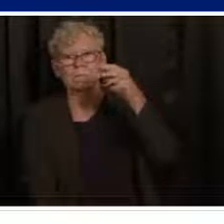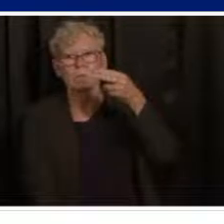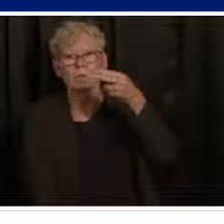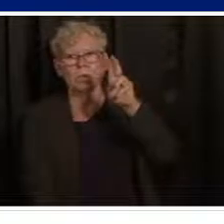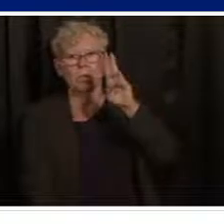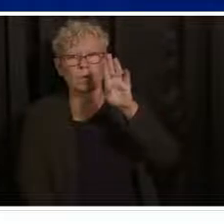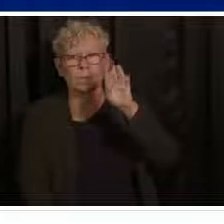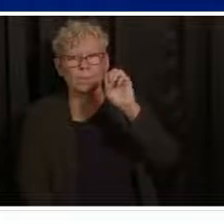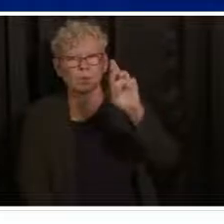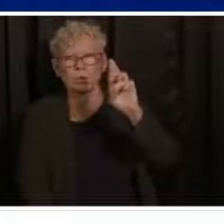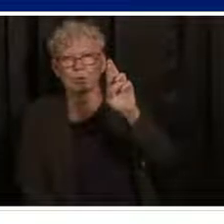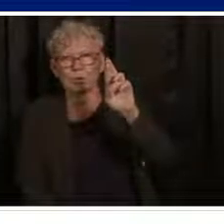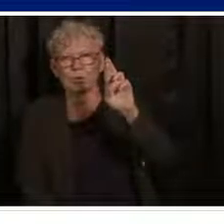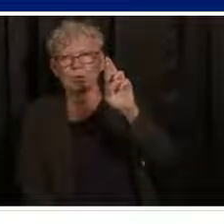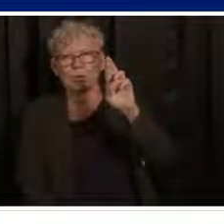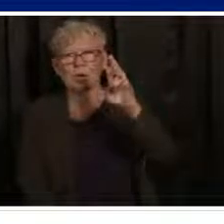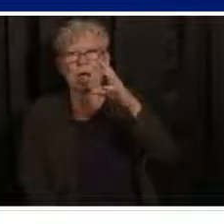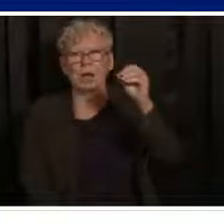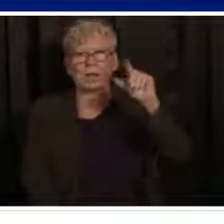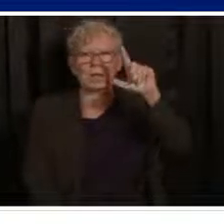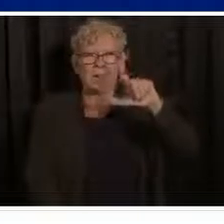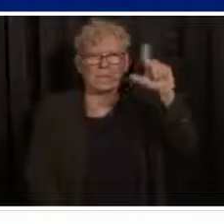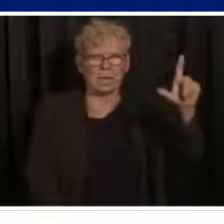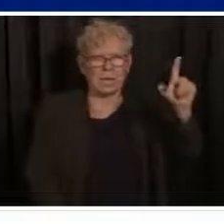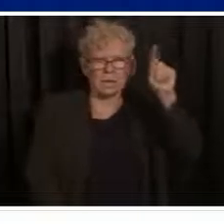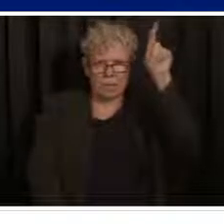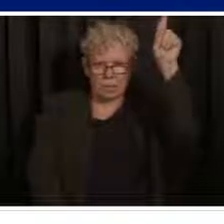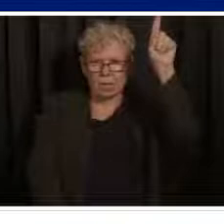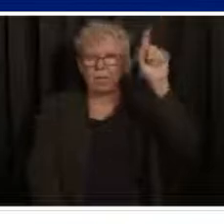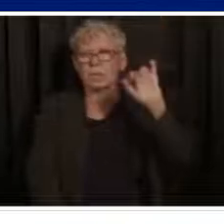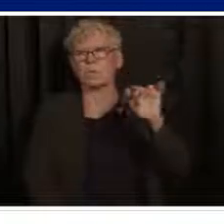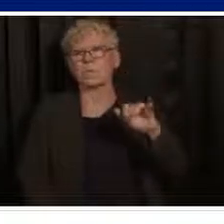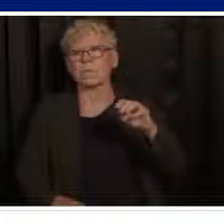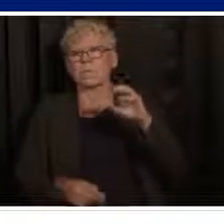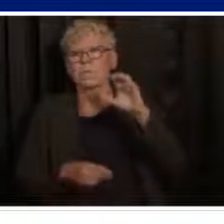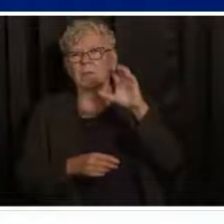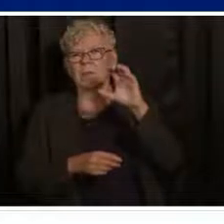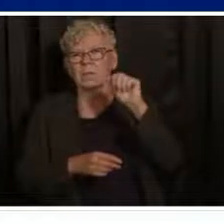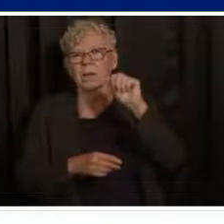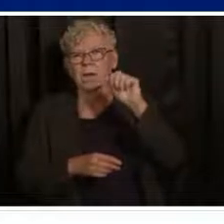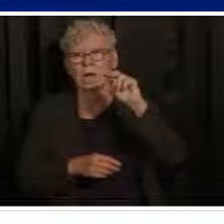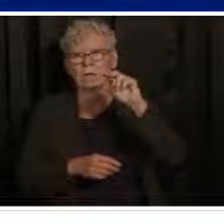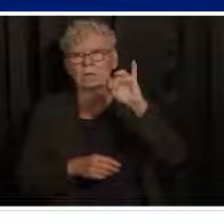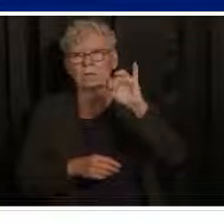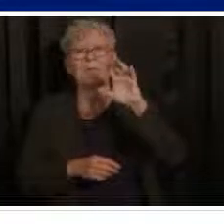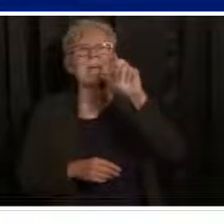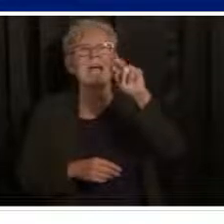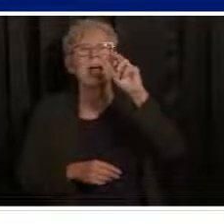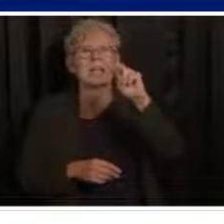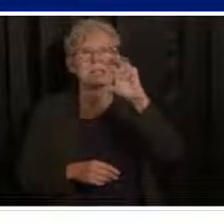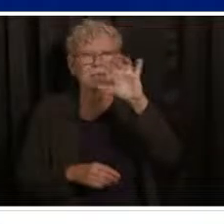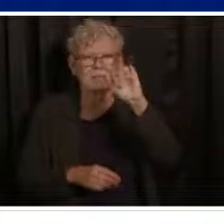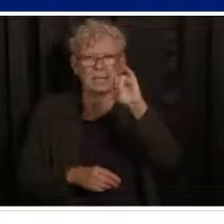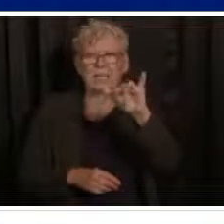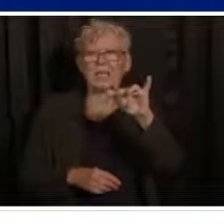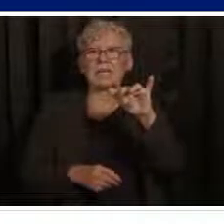Supercenter in Loveland. Uh we'll be at Canyon City High School in Canyon City. This is all tomorrow. uh and then those